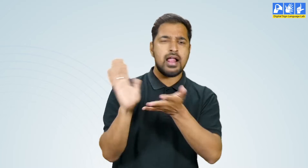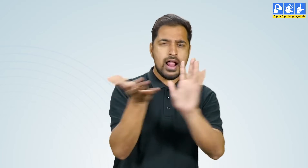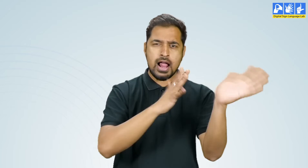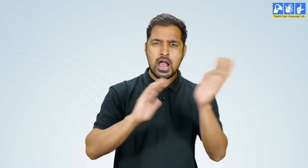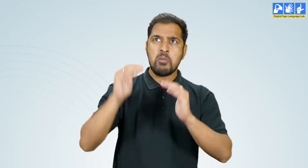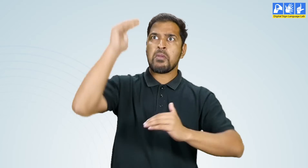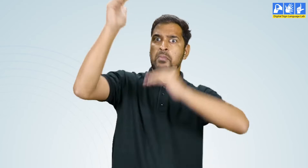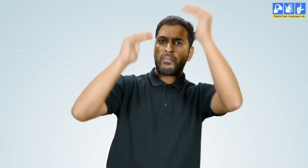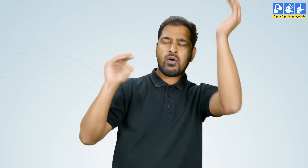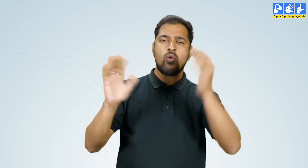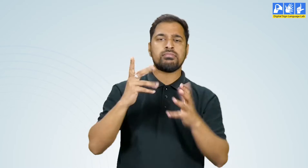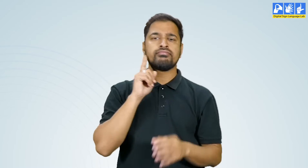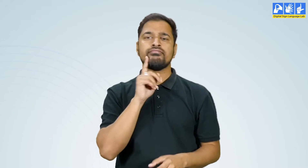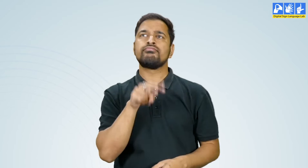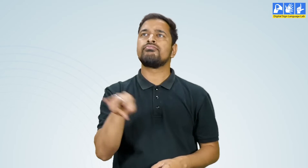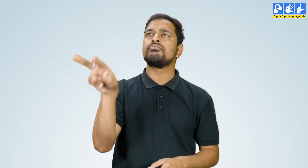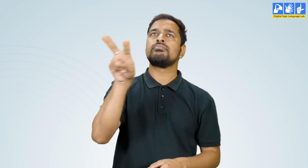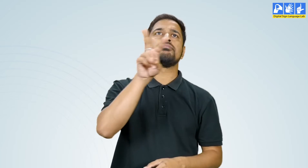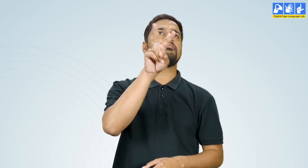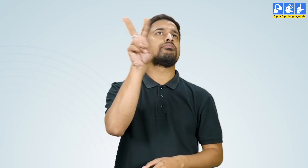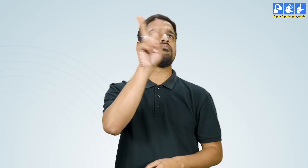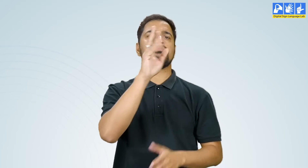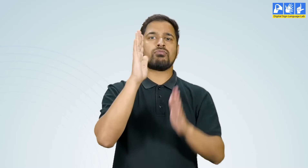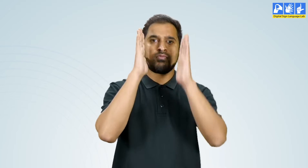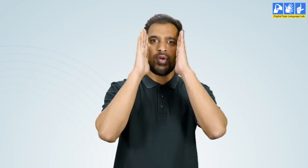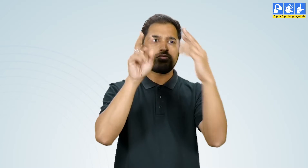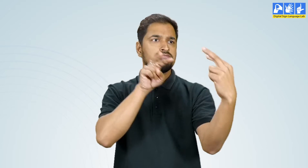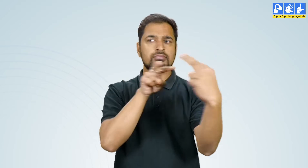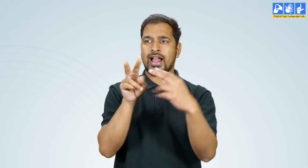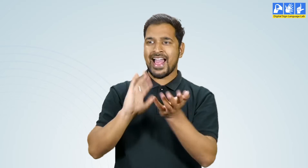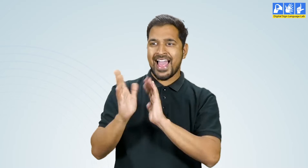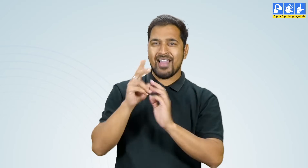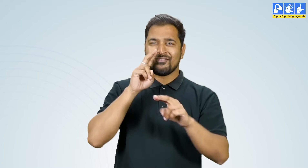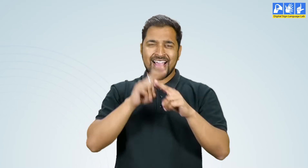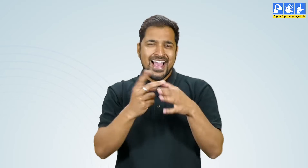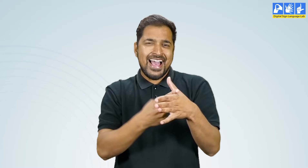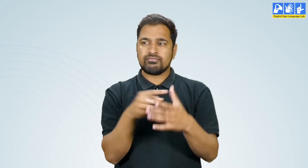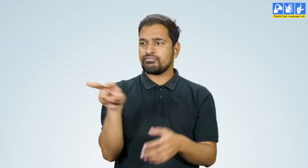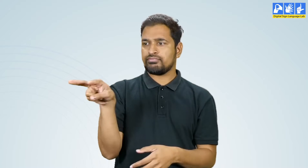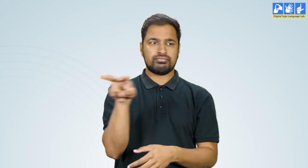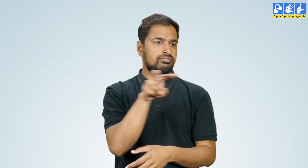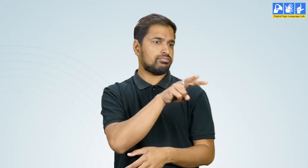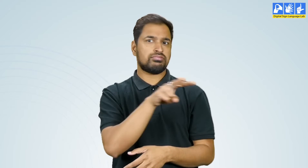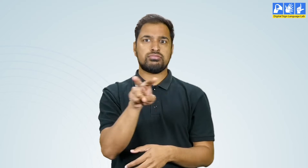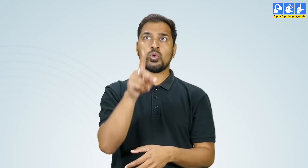Deaf children are prepared to look at things that are important when deaf people are talking,